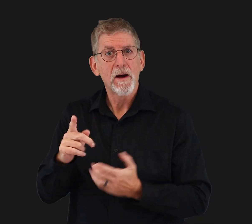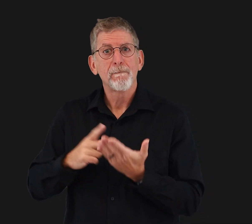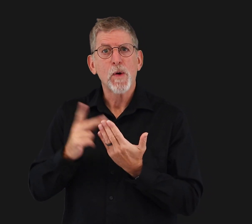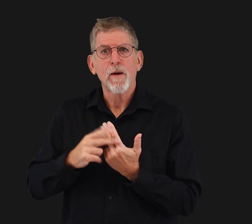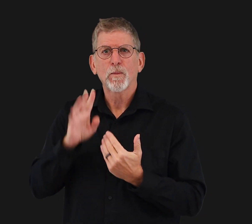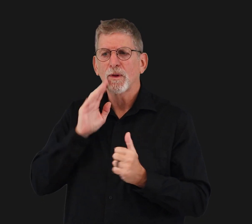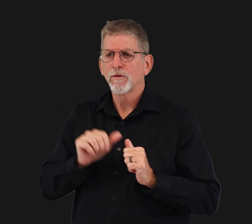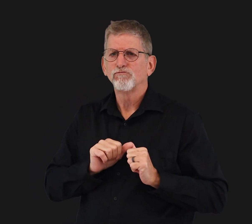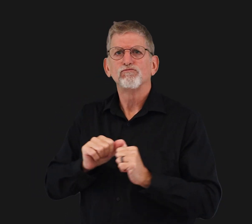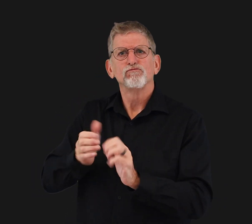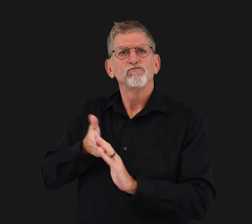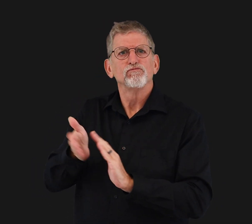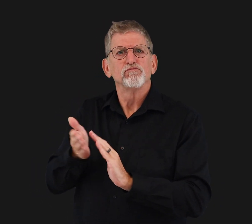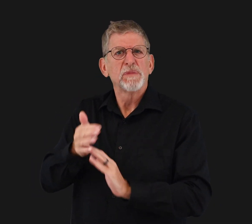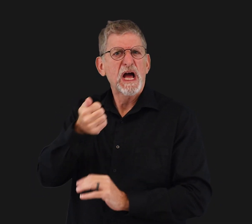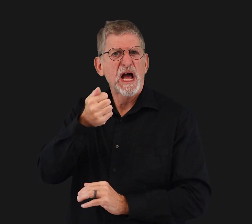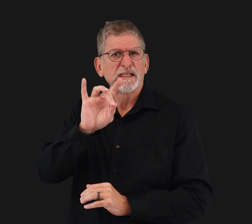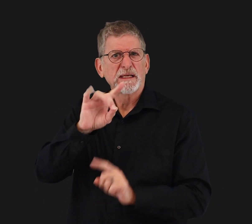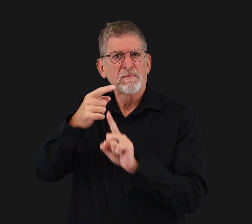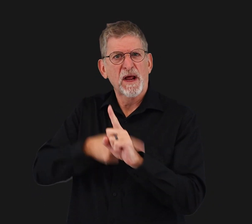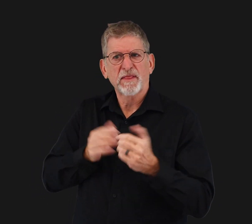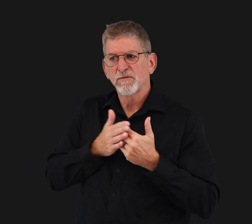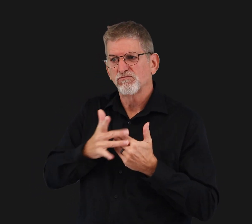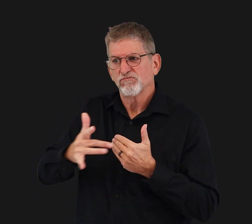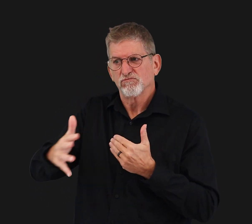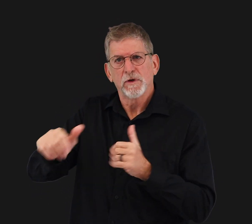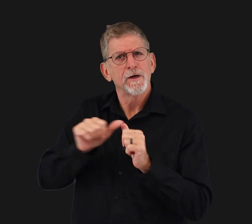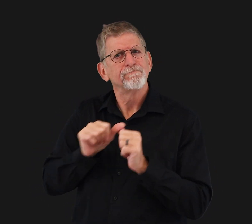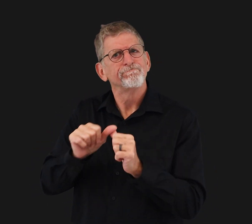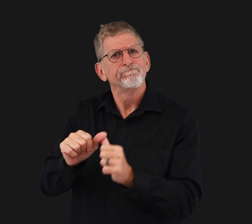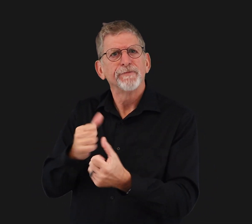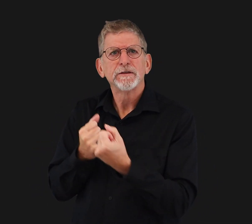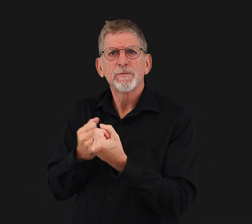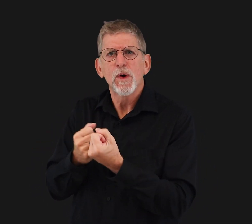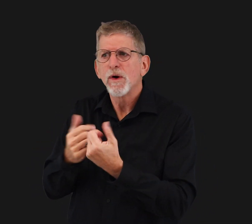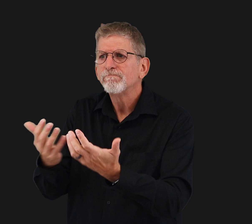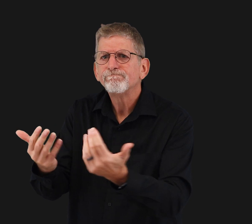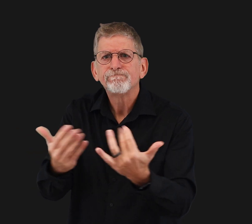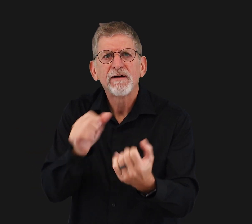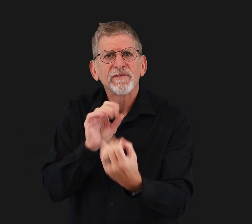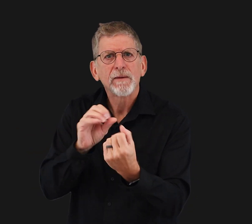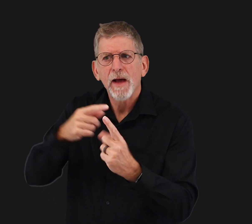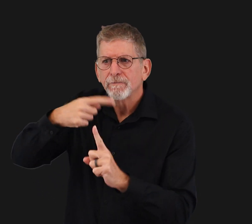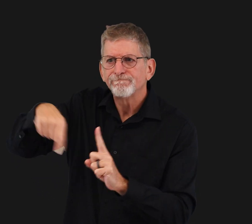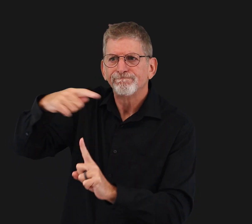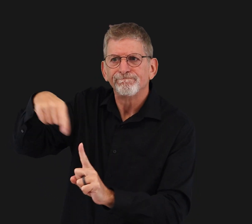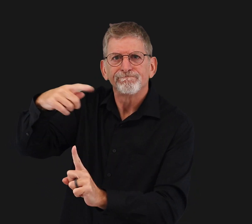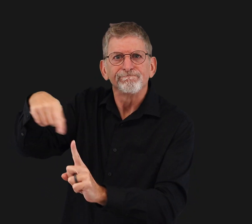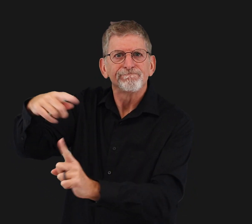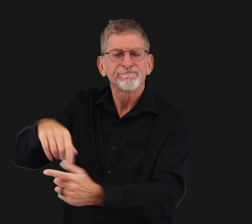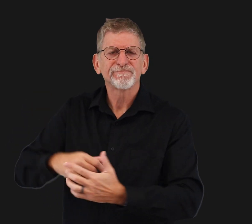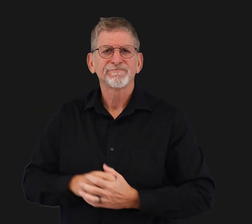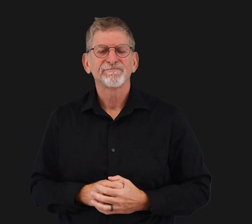and the program will run for 18 months, with ongoing support and feedback collection.